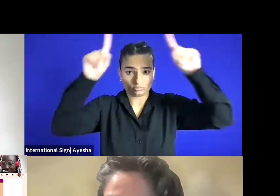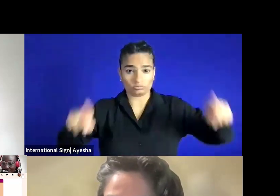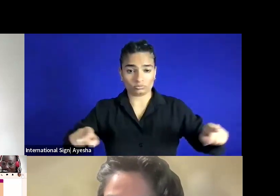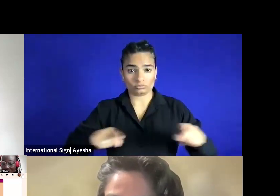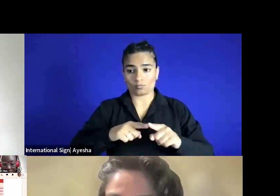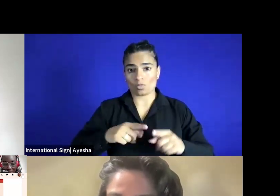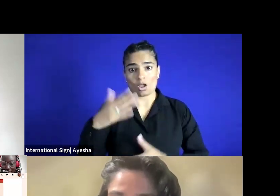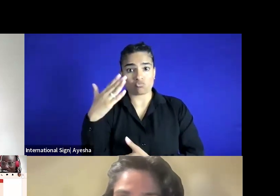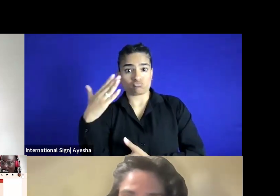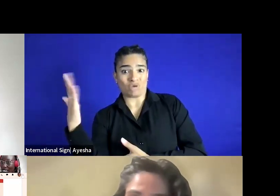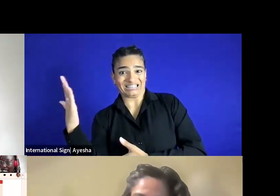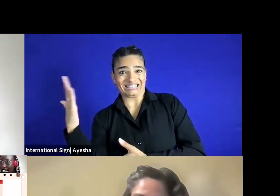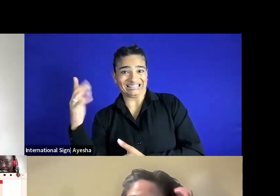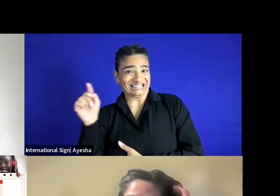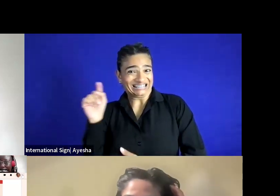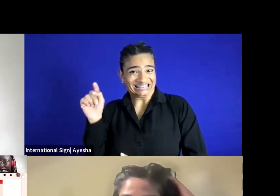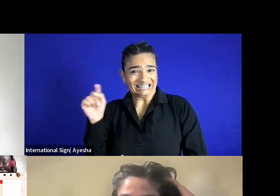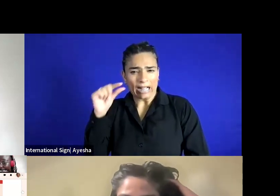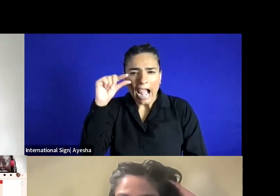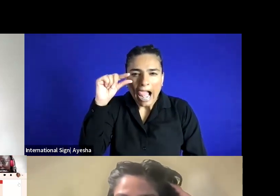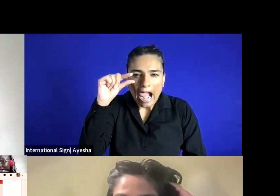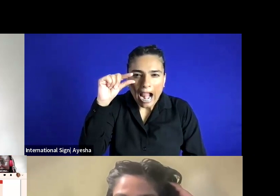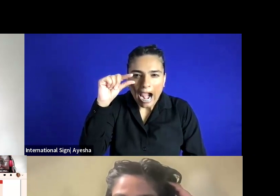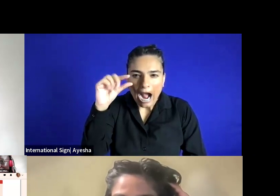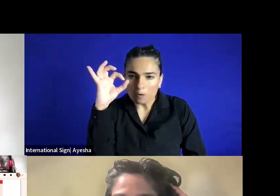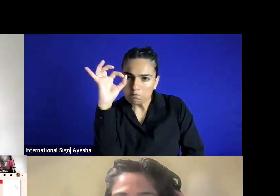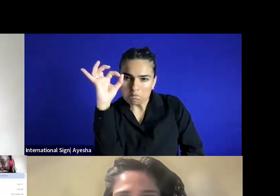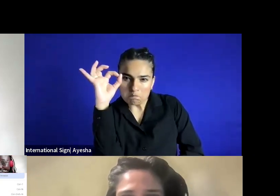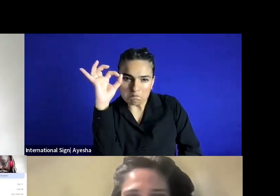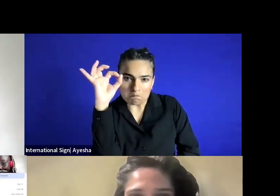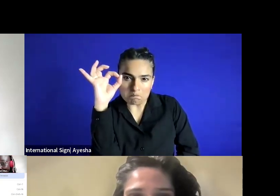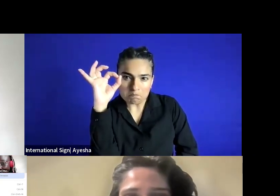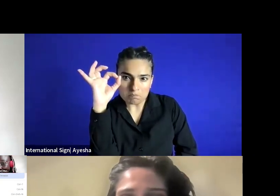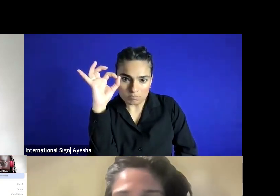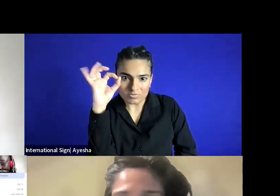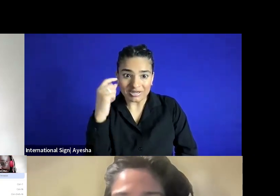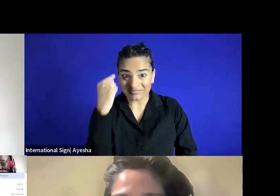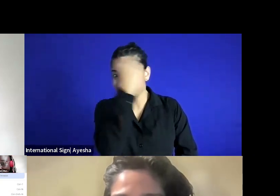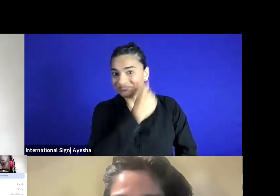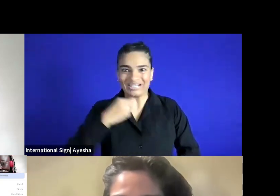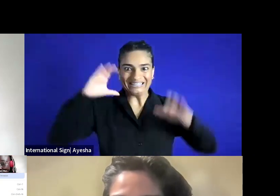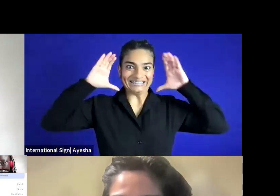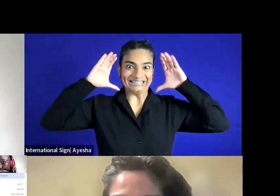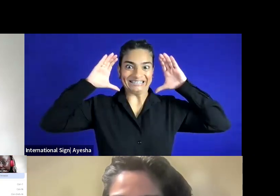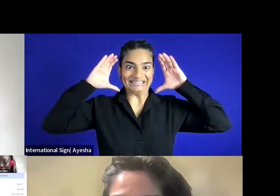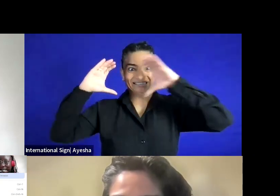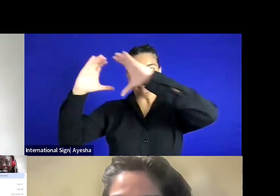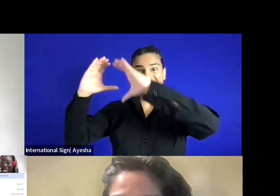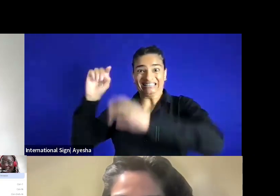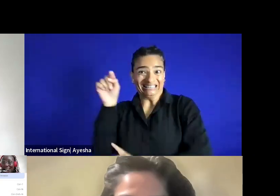there is a small icon with, my face, to this so that it's small, visible. Yes.